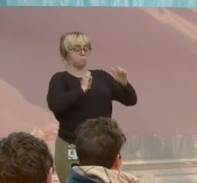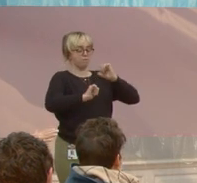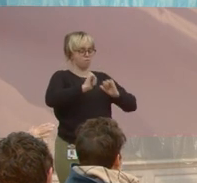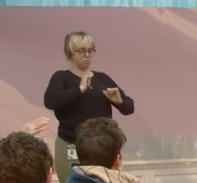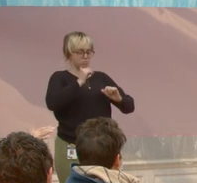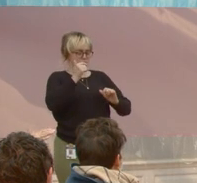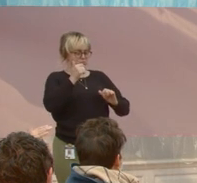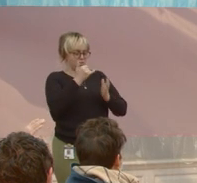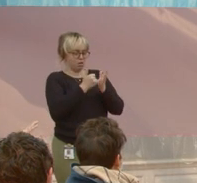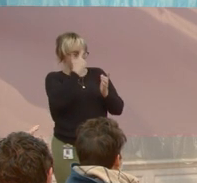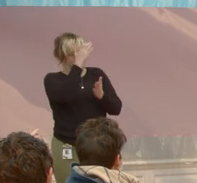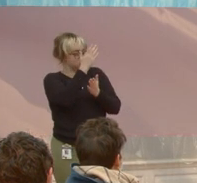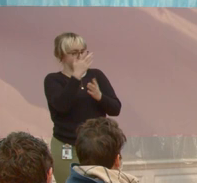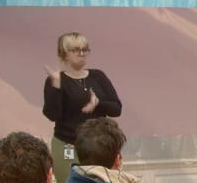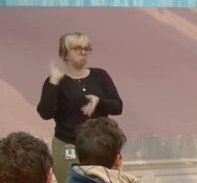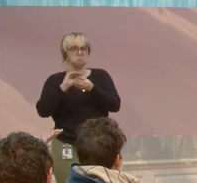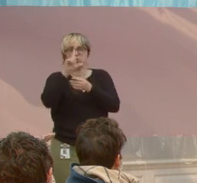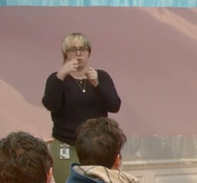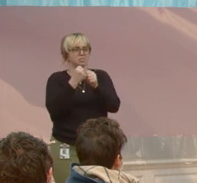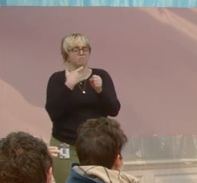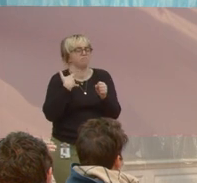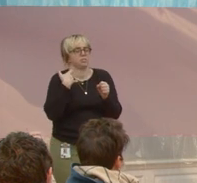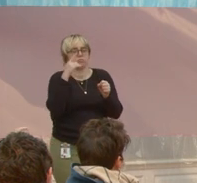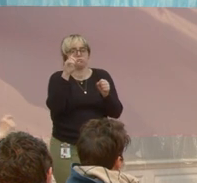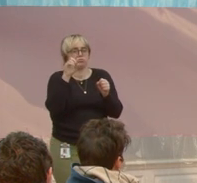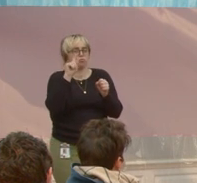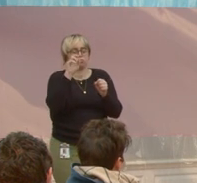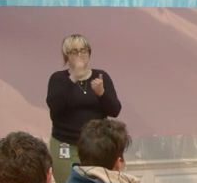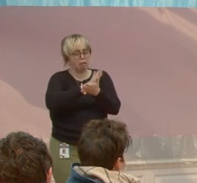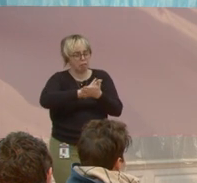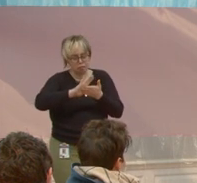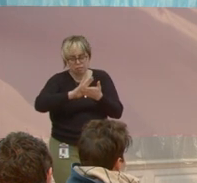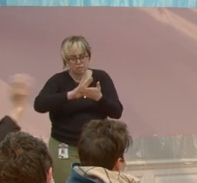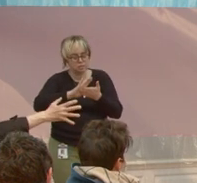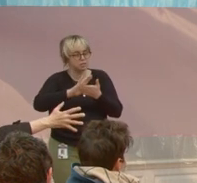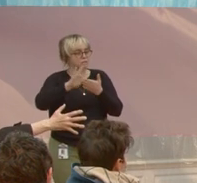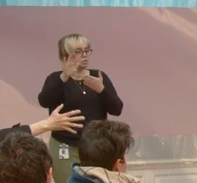still a lot of people who feel that the last 20 years is too late to clean things, just the stuff that goes on in Vietnam,